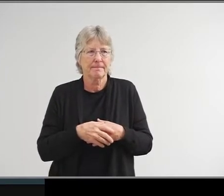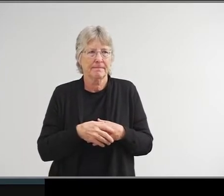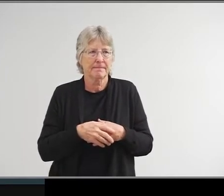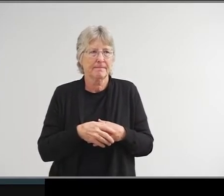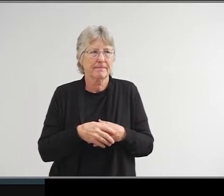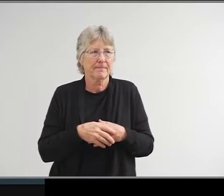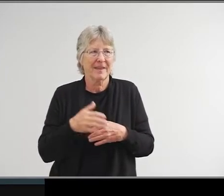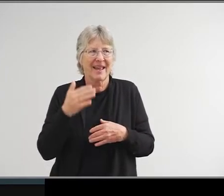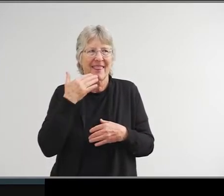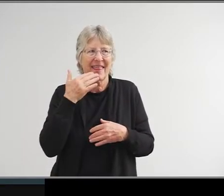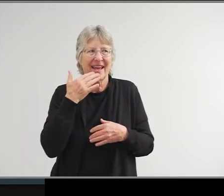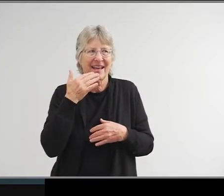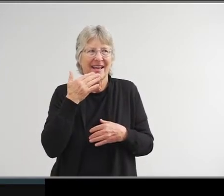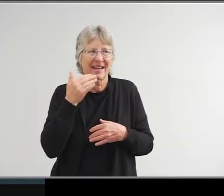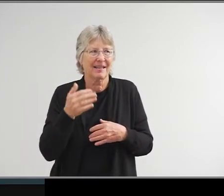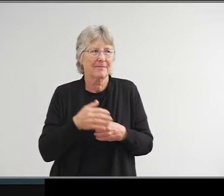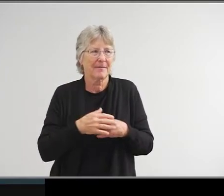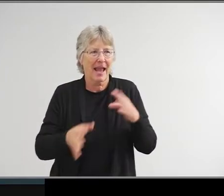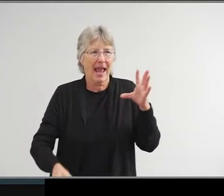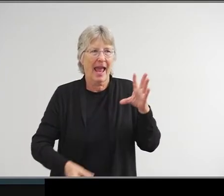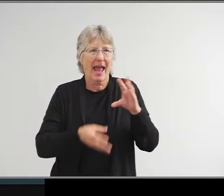Thank you. Thank you for adding that part.